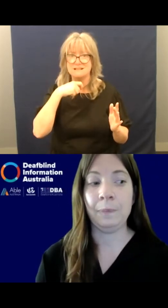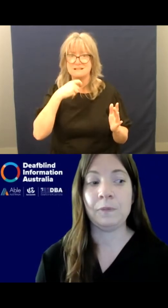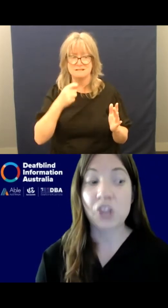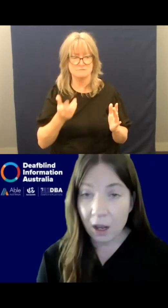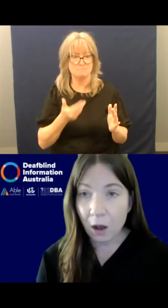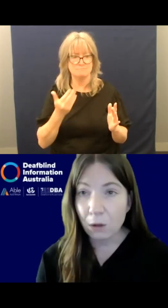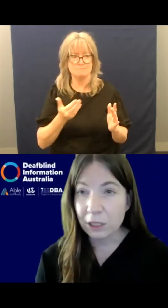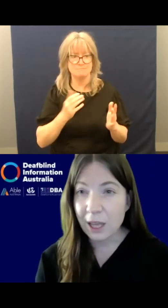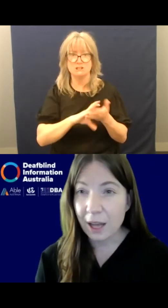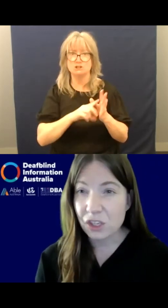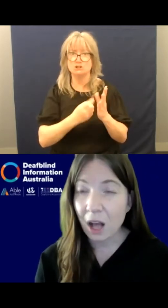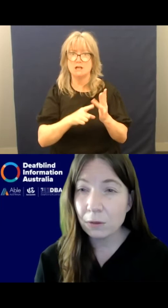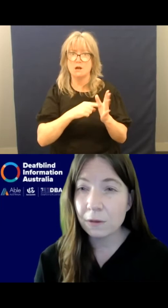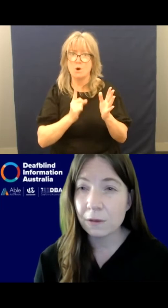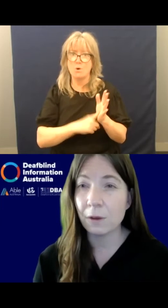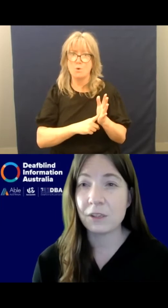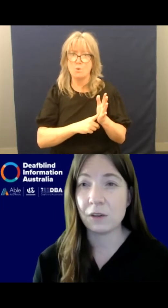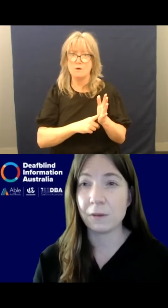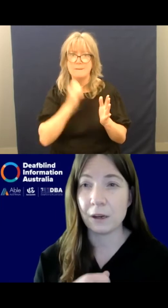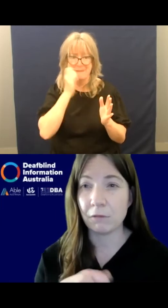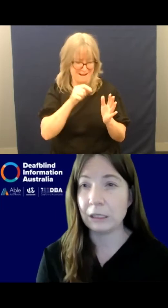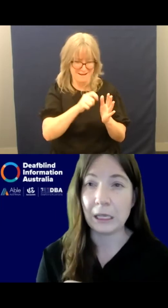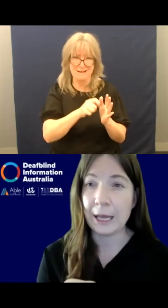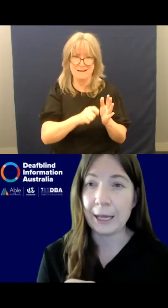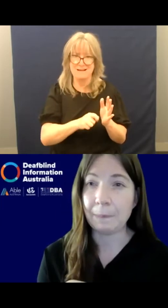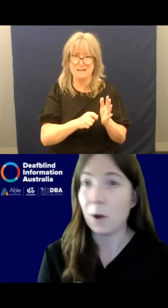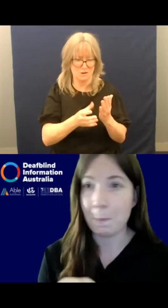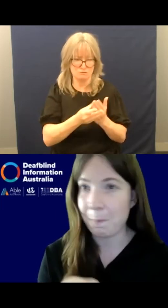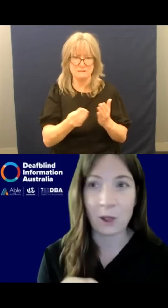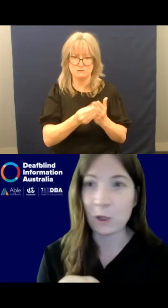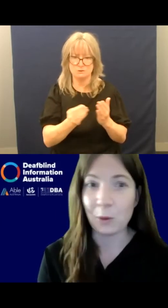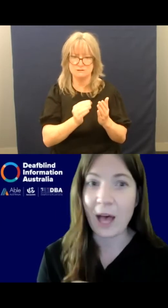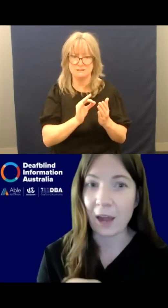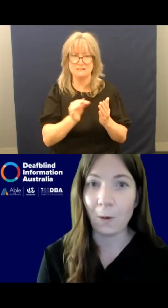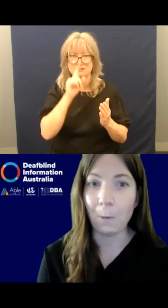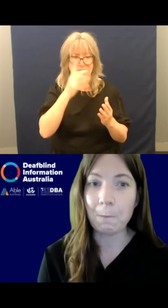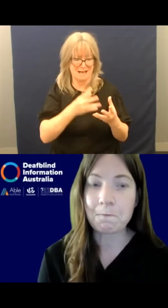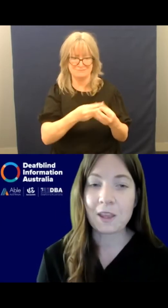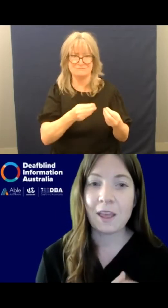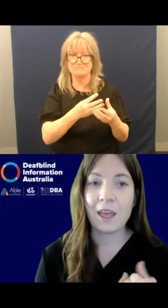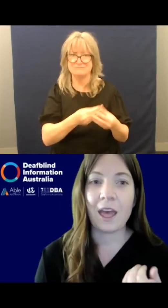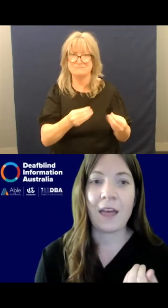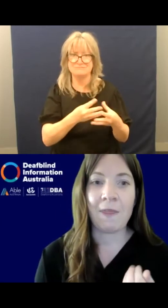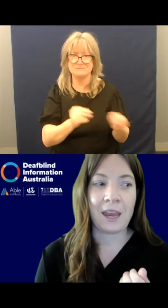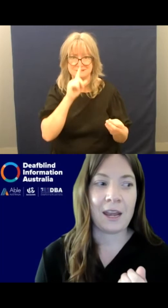charcoal, really hard charcoal, so materials that are really not malleable at all. And then